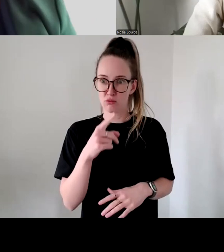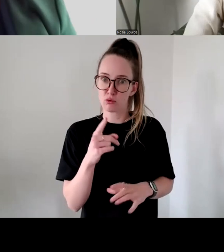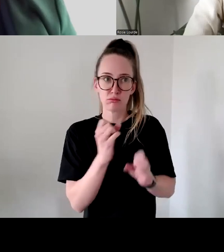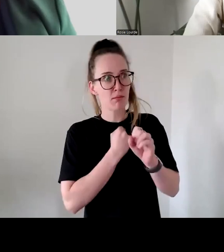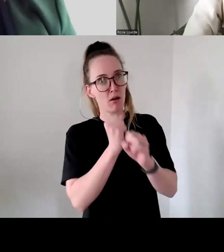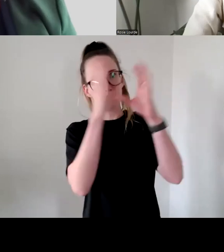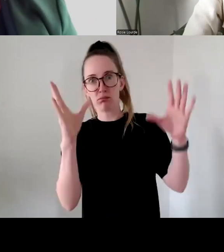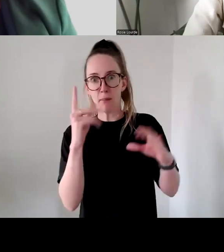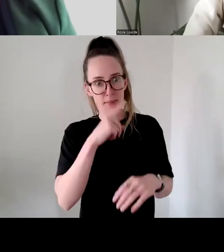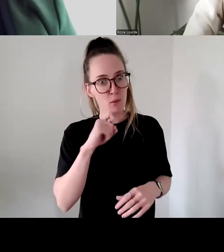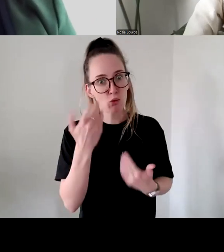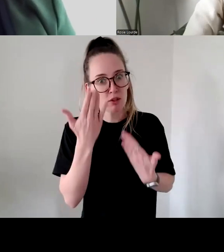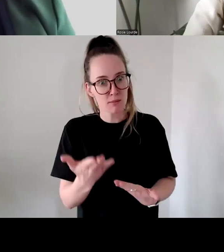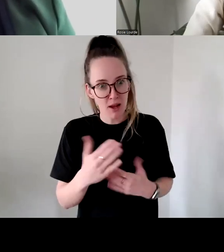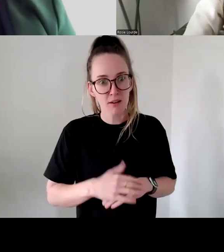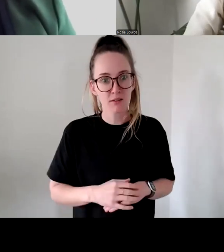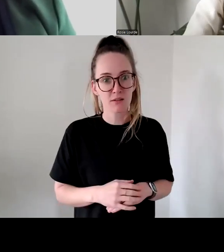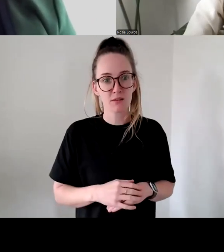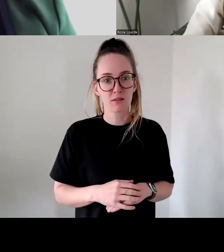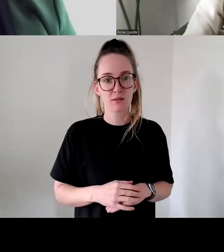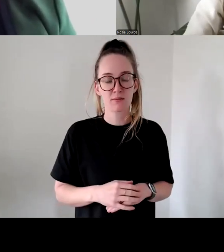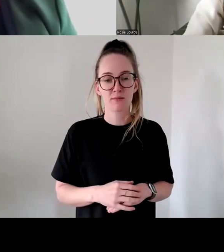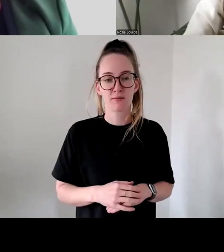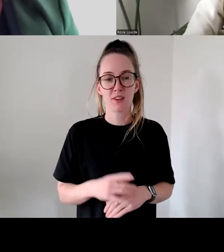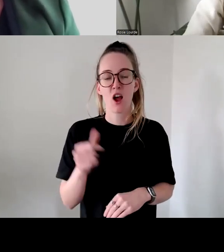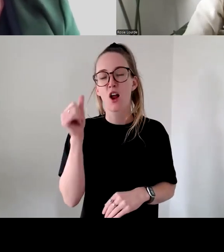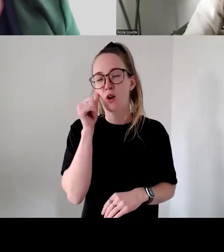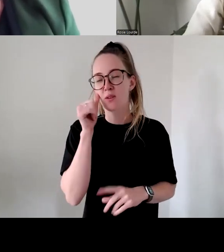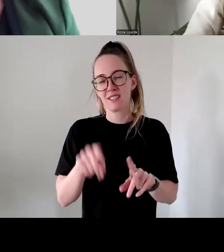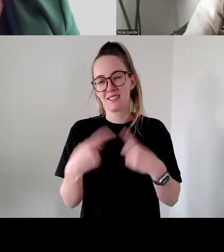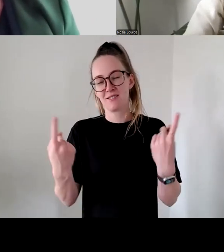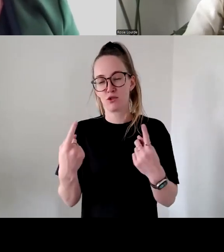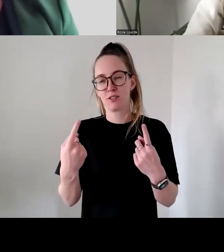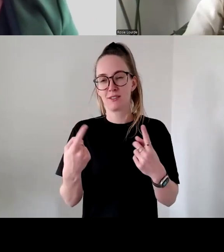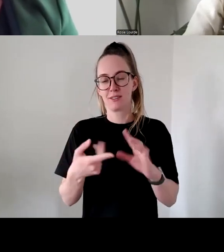it's a completely different scenario but if anyone travels on the plane at all, whether-- whichever